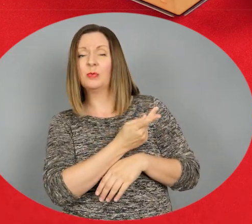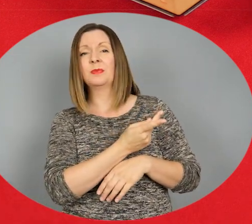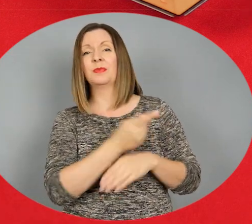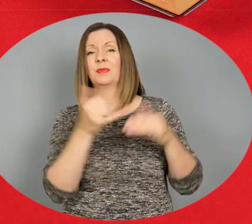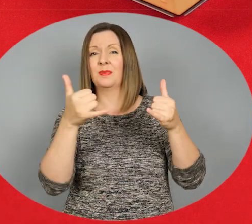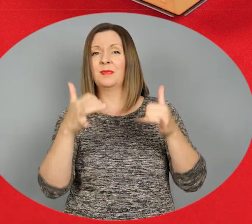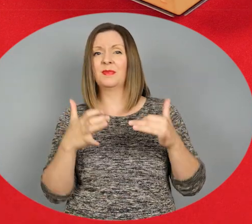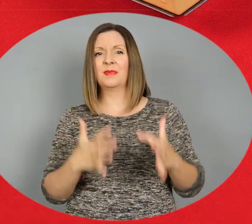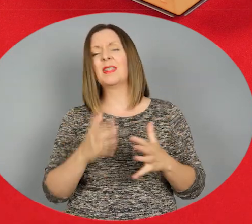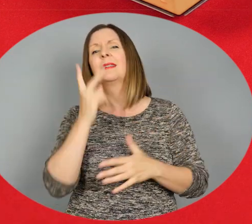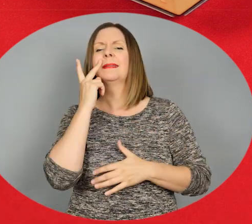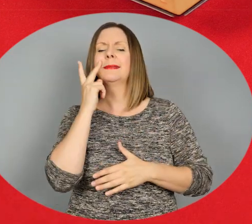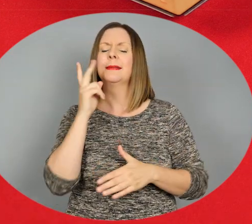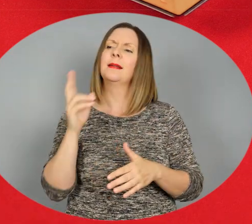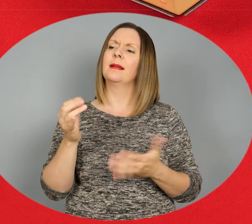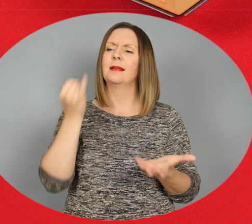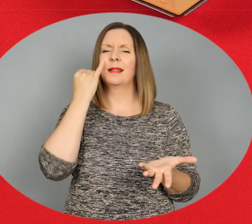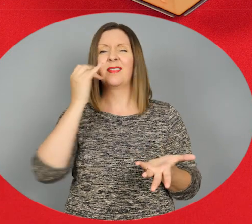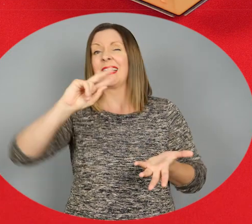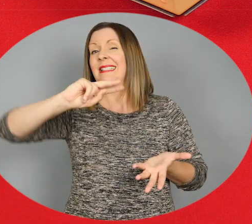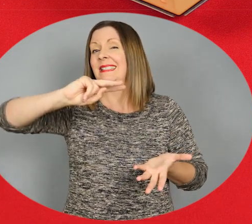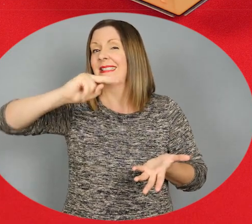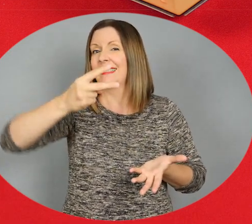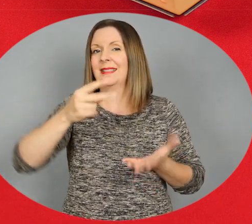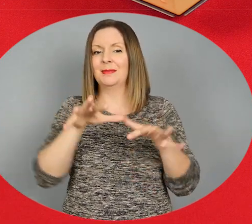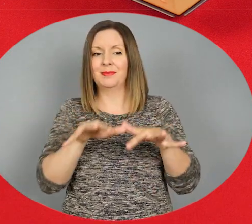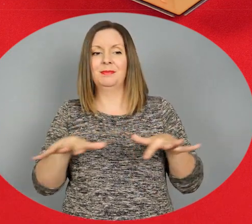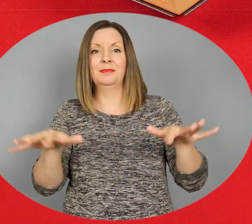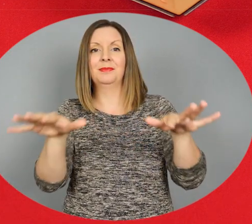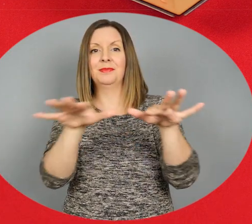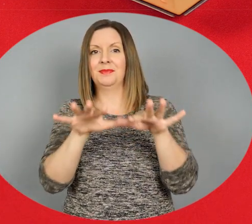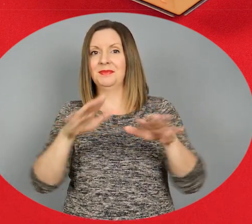other two requirements, then players will check to see if they have a second region